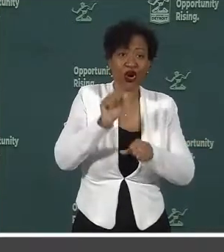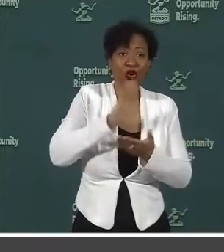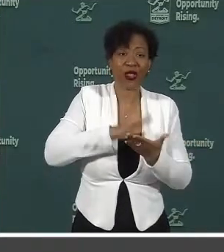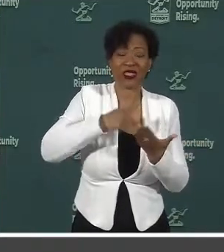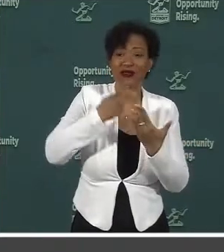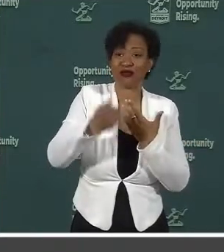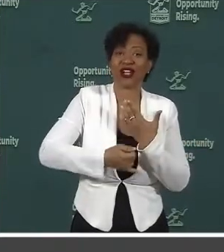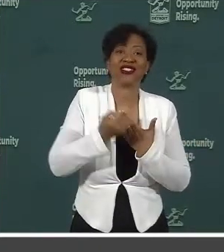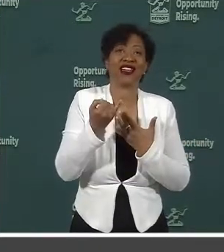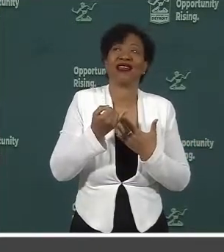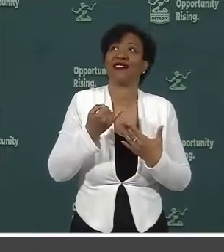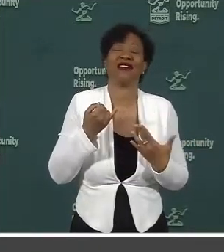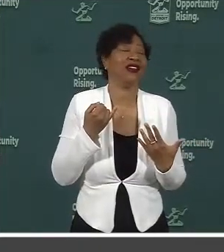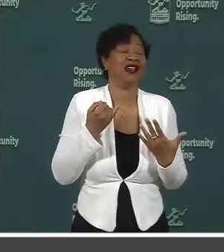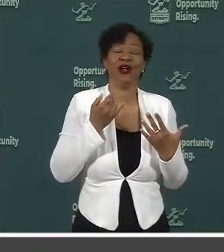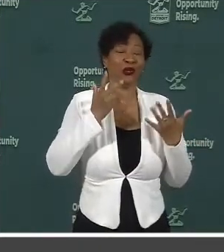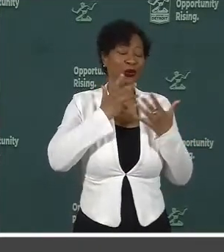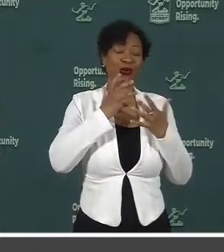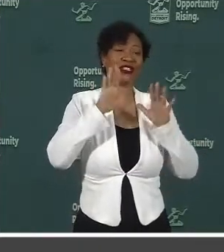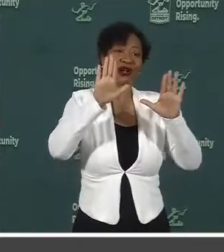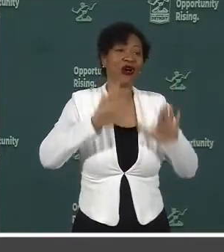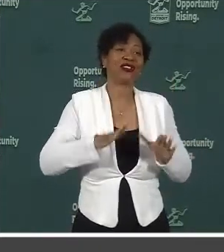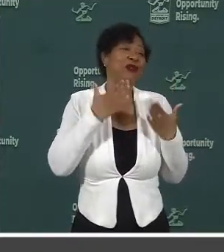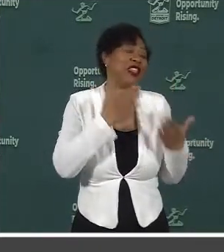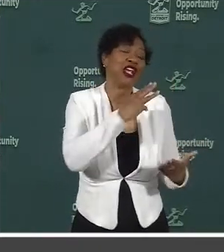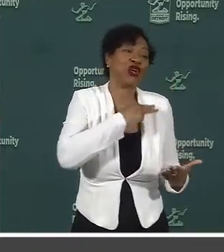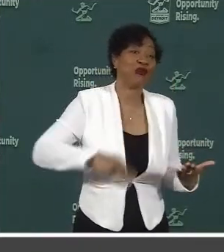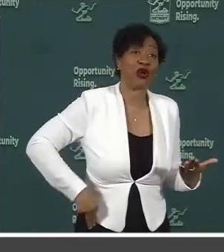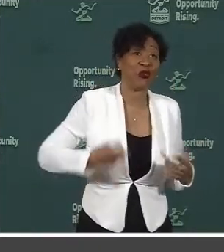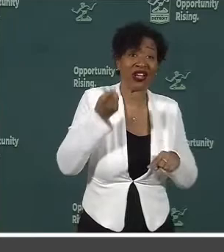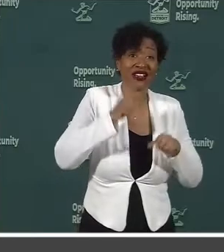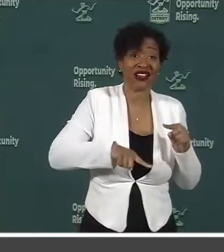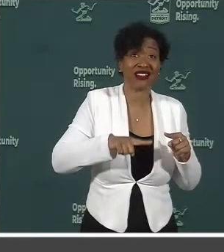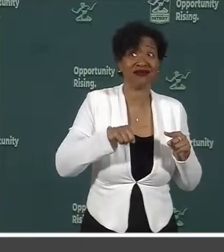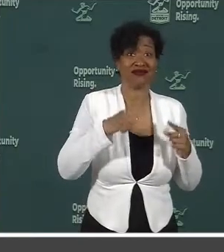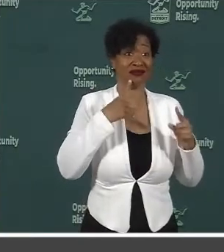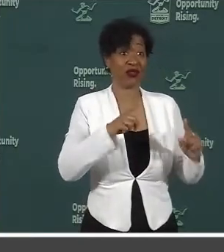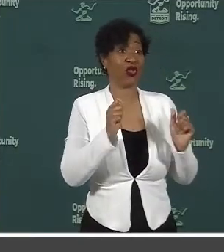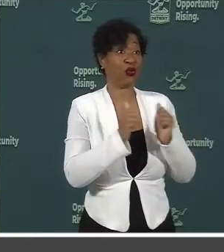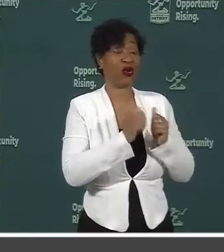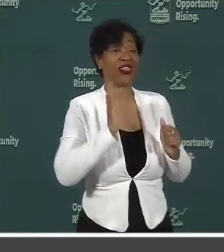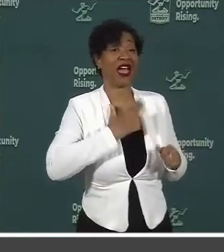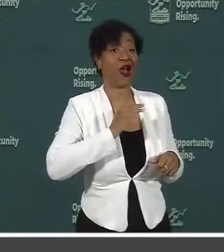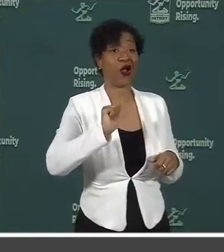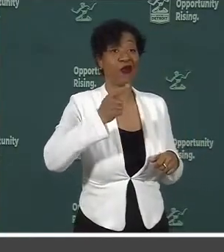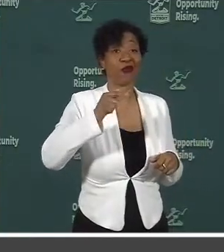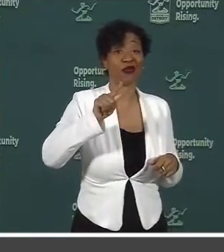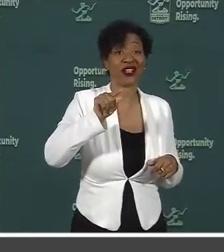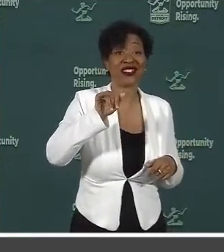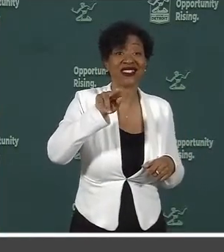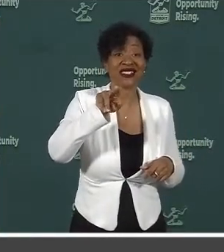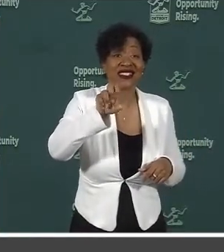NOT GET THIS DONE WITHOUT OUR APPRENTICES WE GOT OVER 60 TO 65 DETROIT RESIDENTS FROM RIGHT HERE IN THE CITY THAT WE'RE